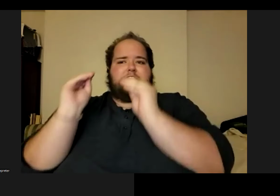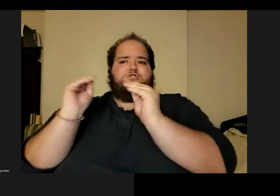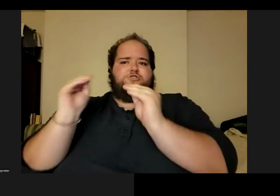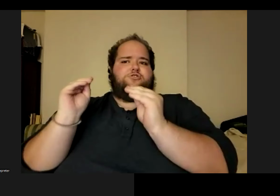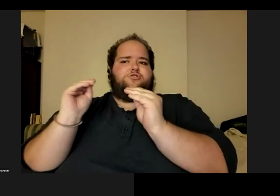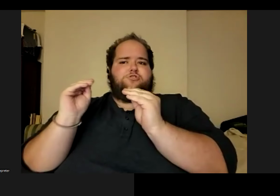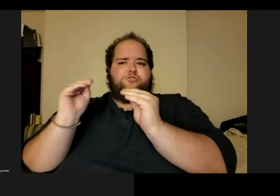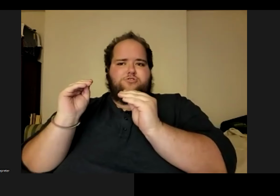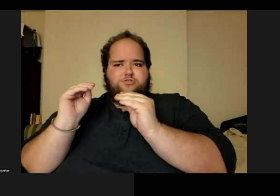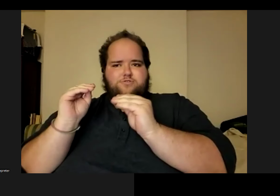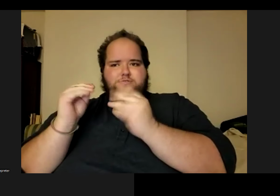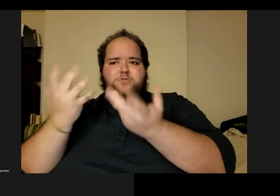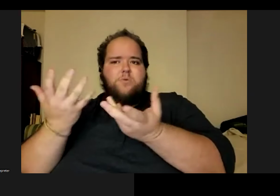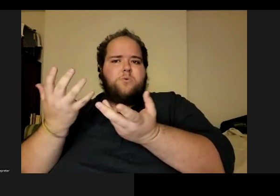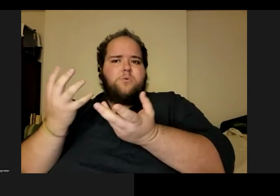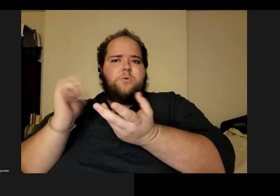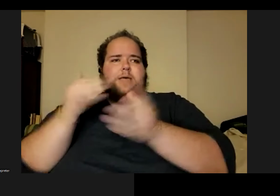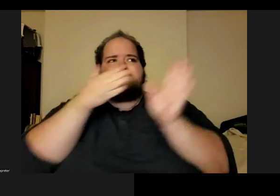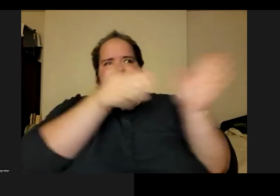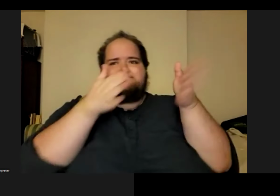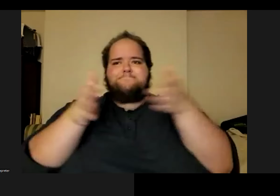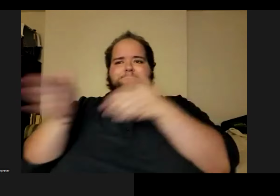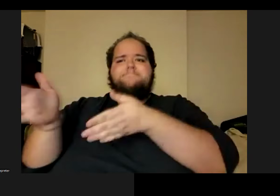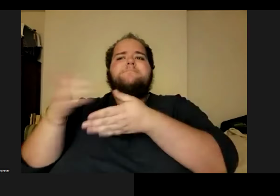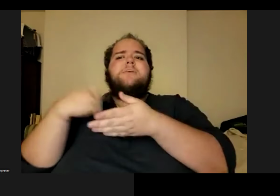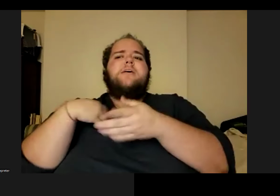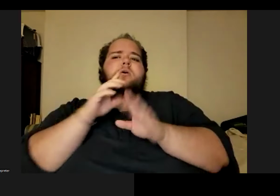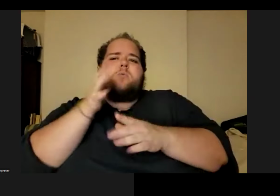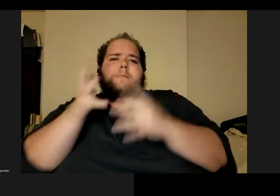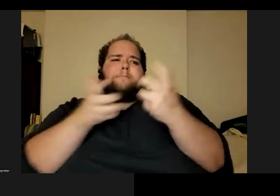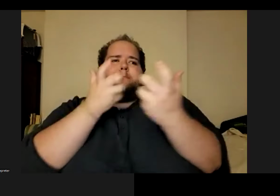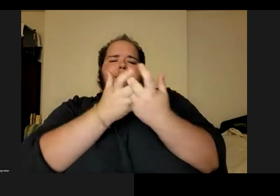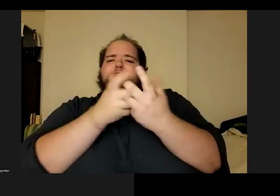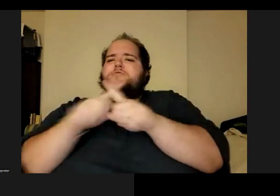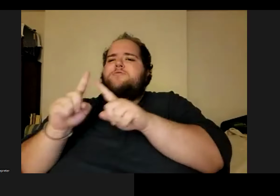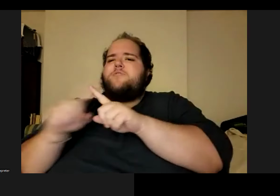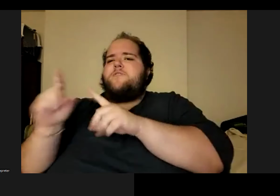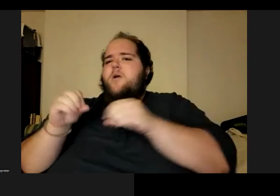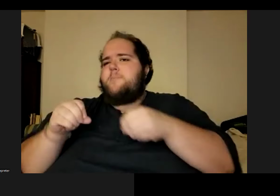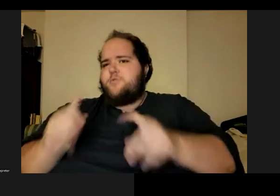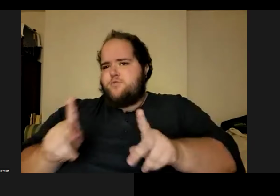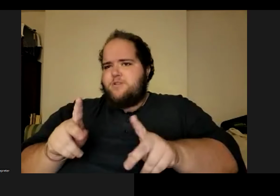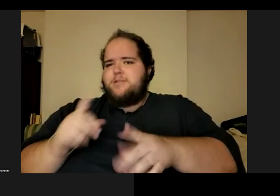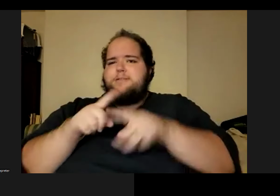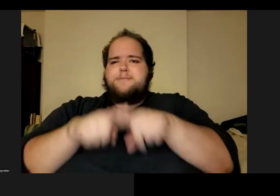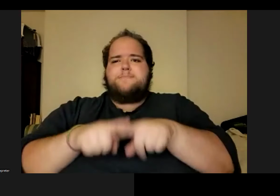So it just works for different opportunities. that you're looking at. So it's good to keep